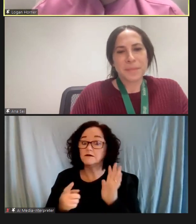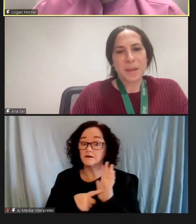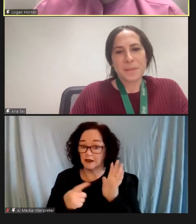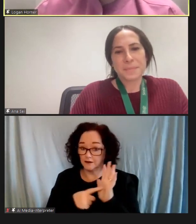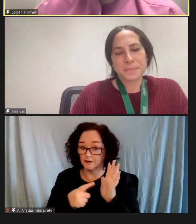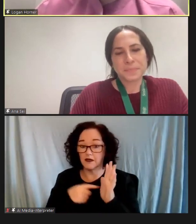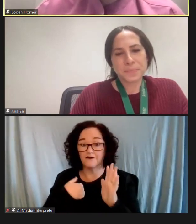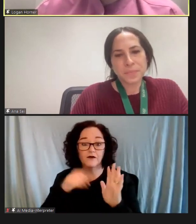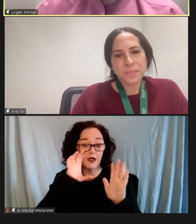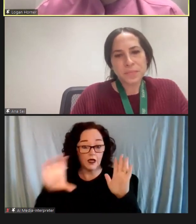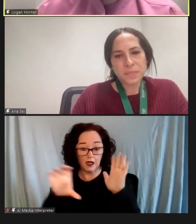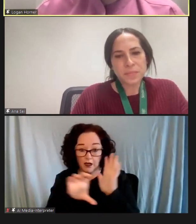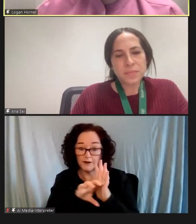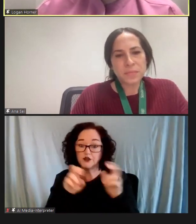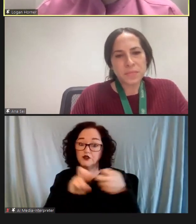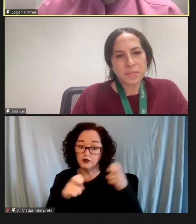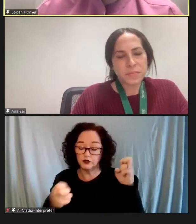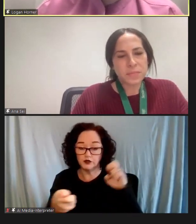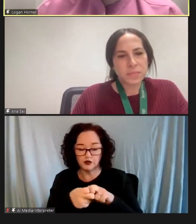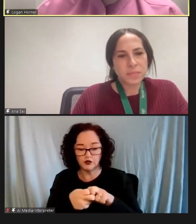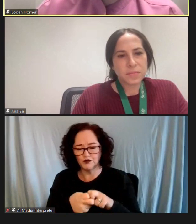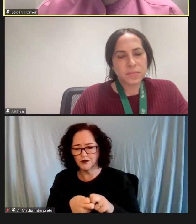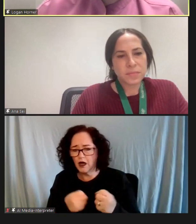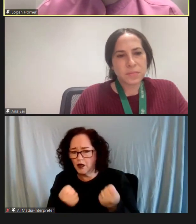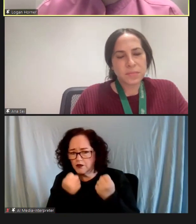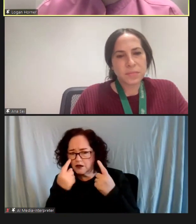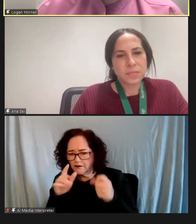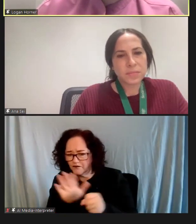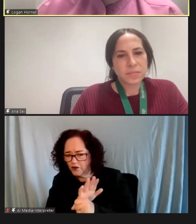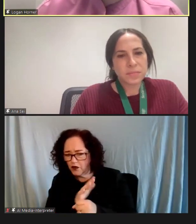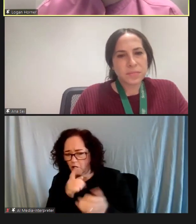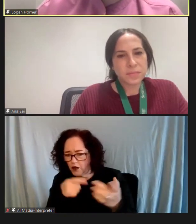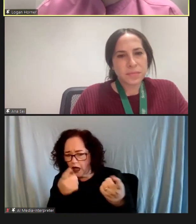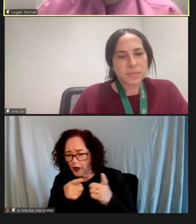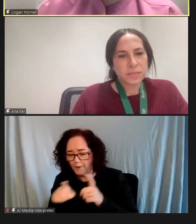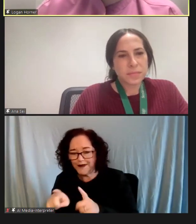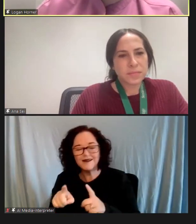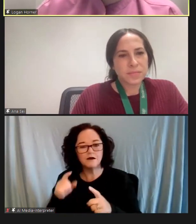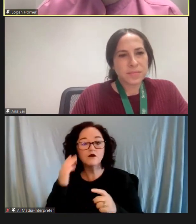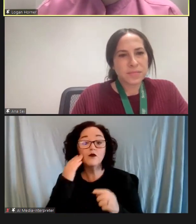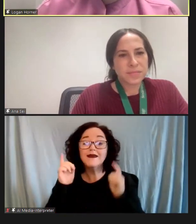is going on with the kid and